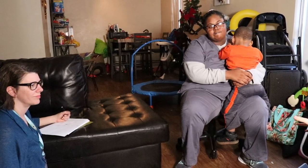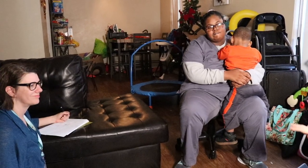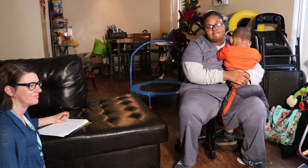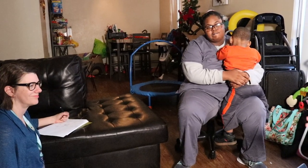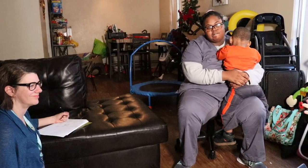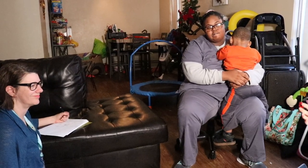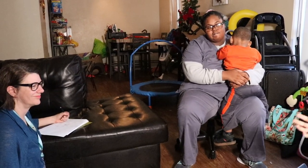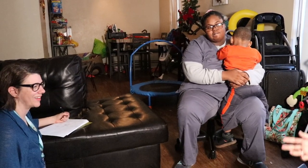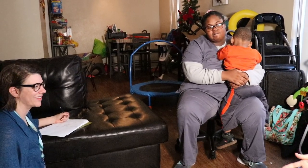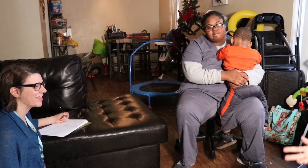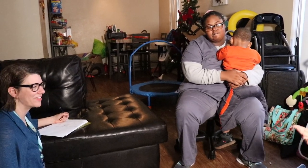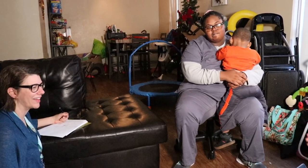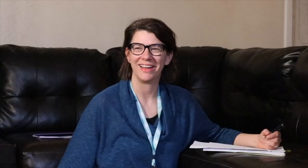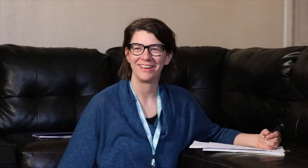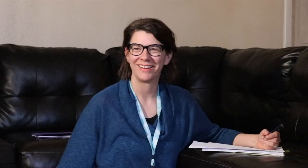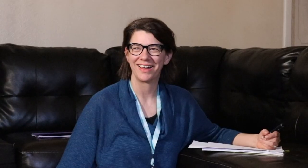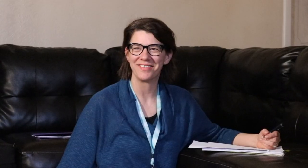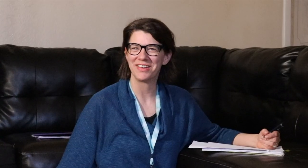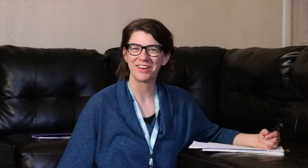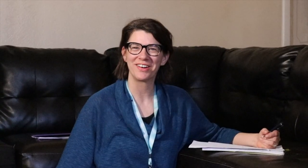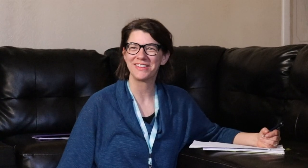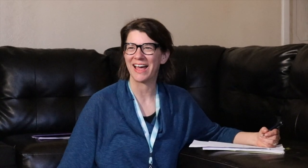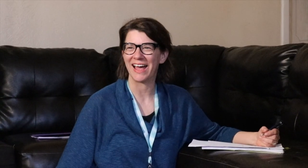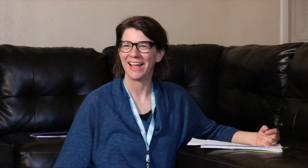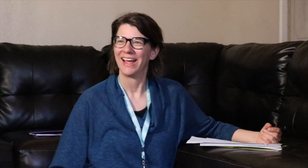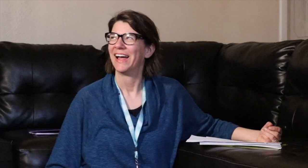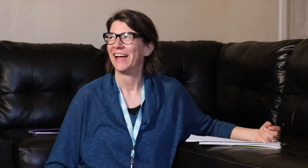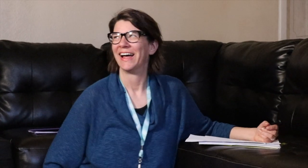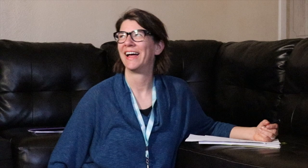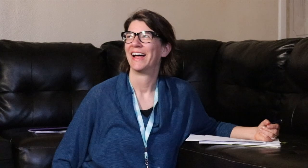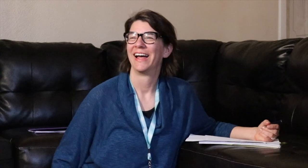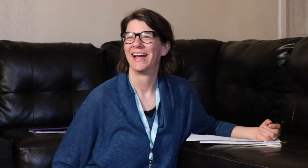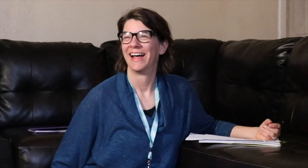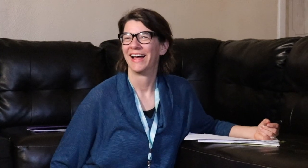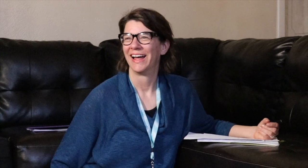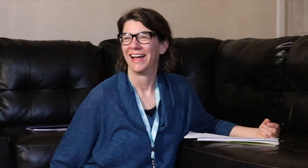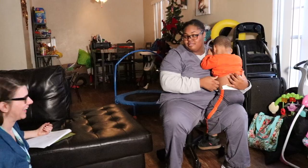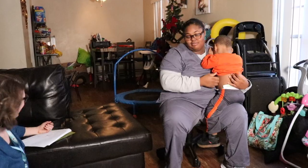So, over time we can kind of....I love that. I have never heard that. Bring your friend.